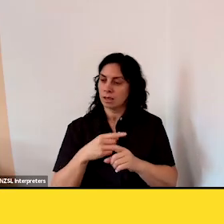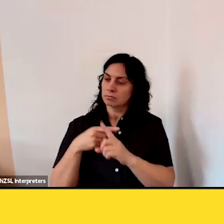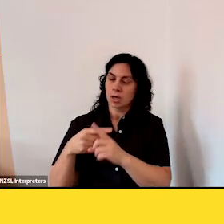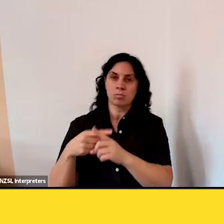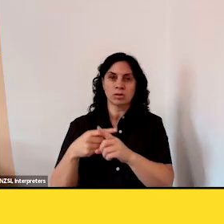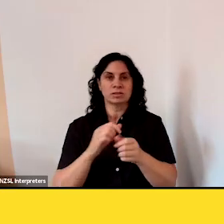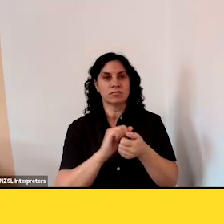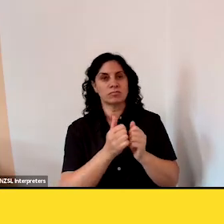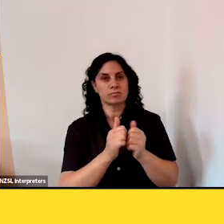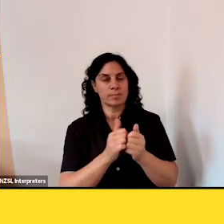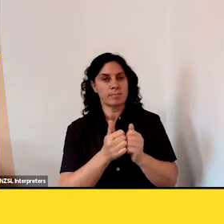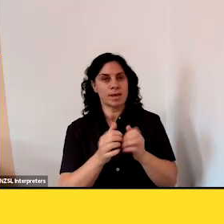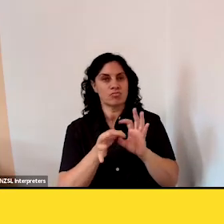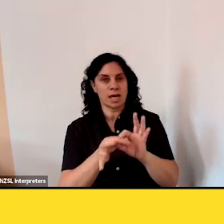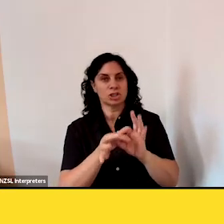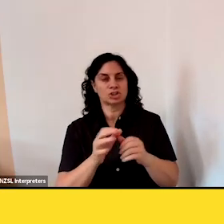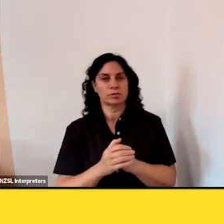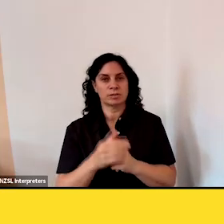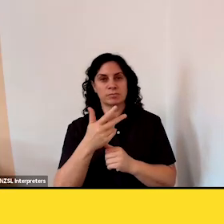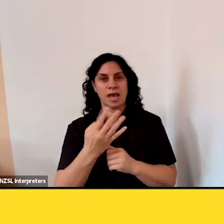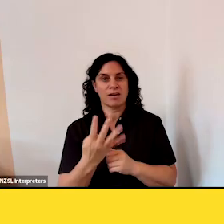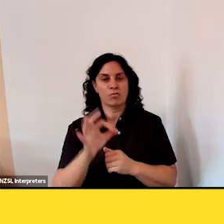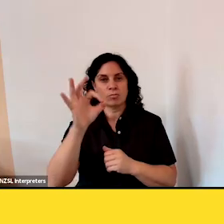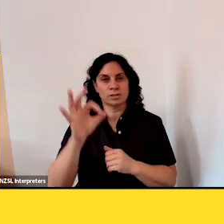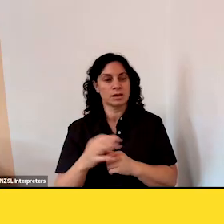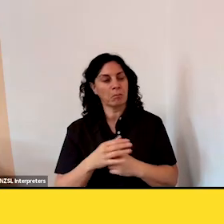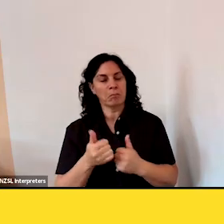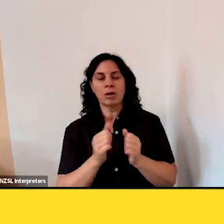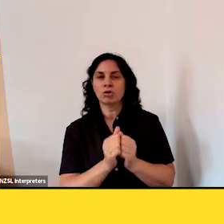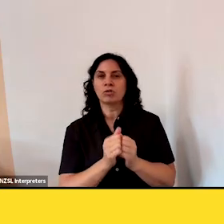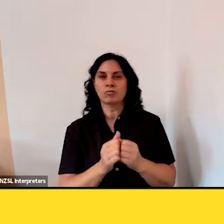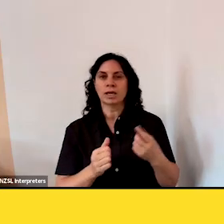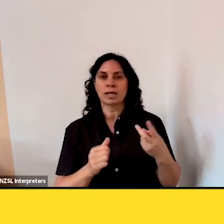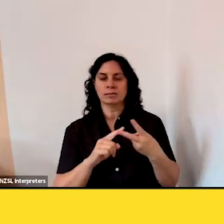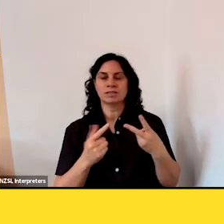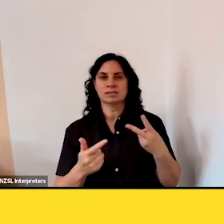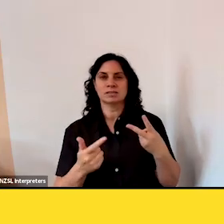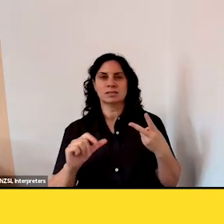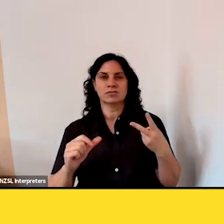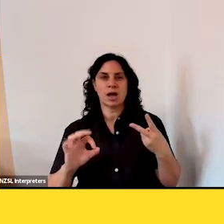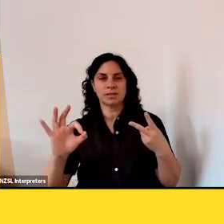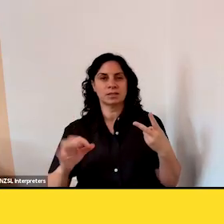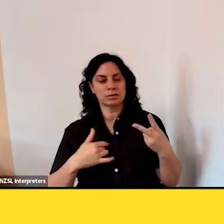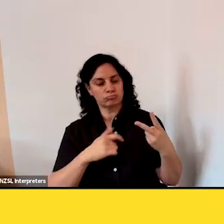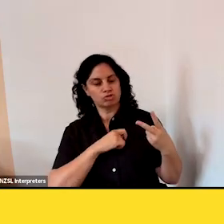Overall, 84% say that they have good friends and 79% say they trust their friends, across the different items.